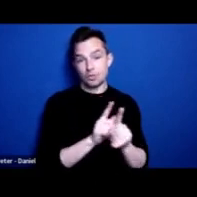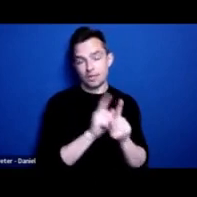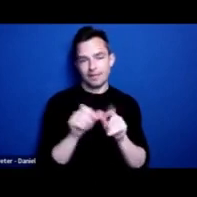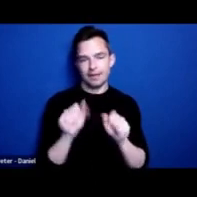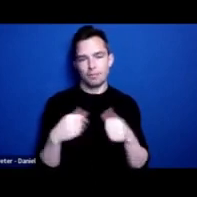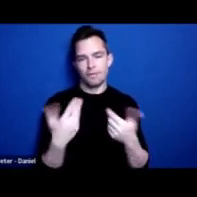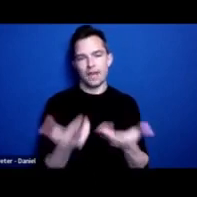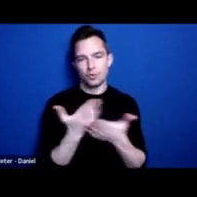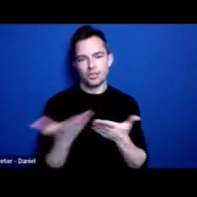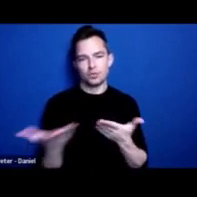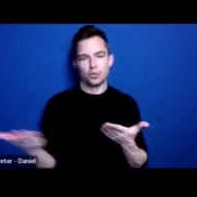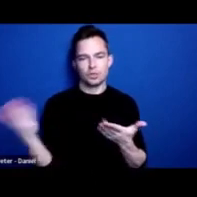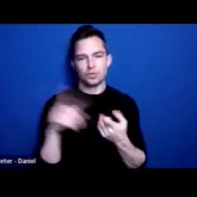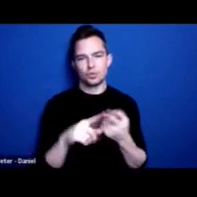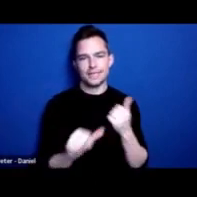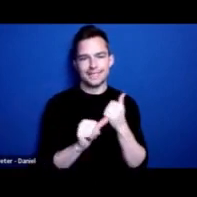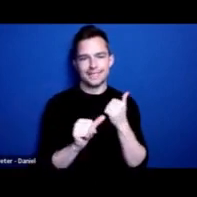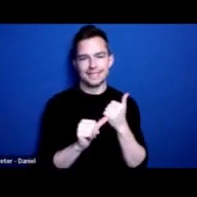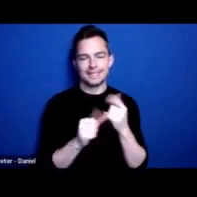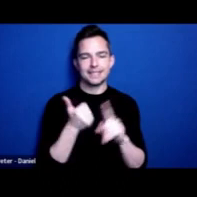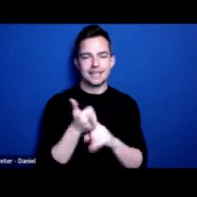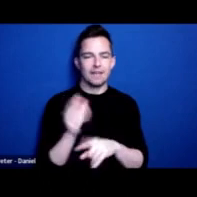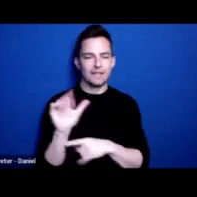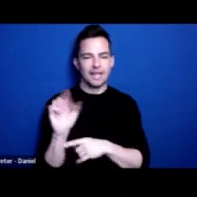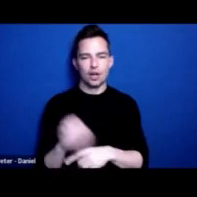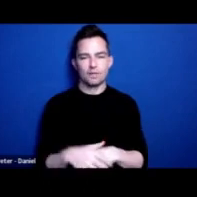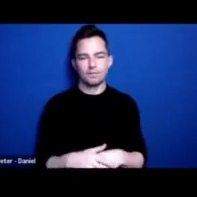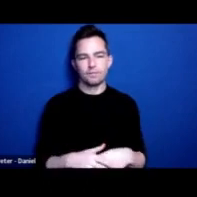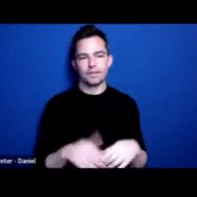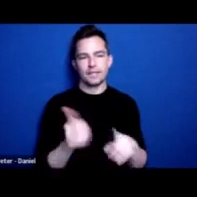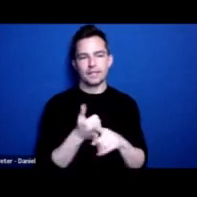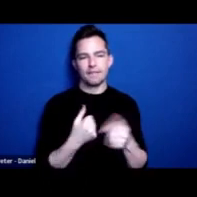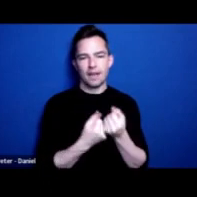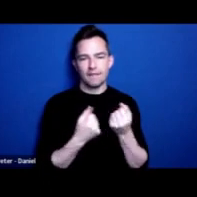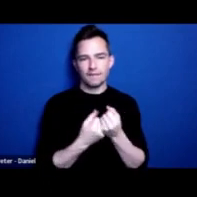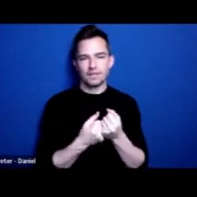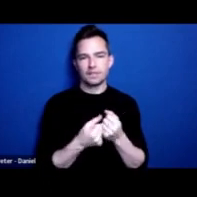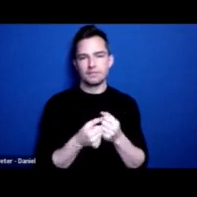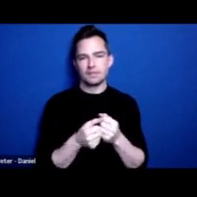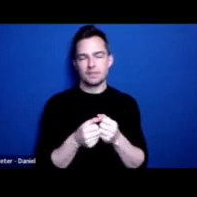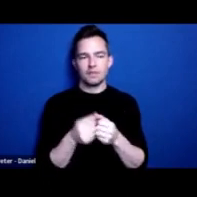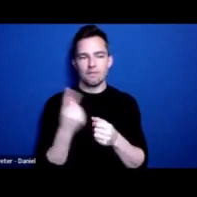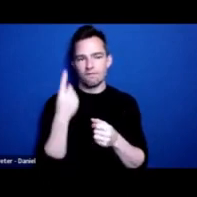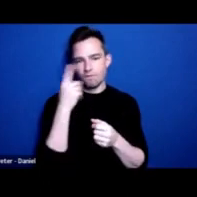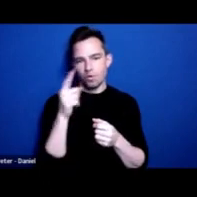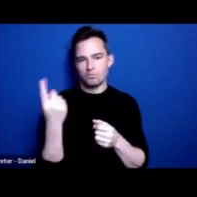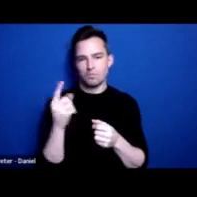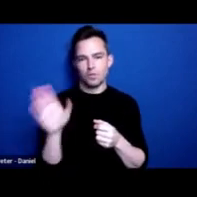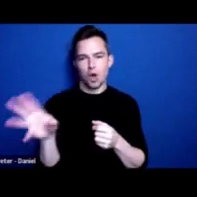to assist in self care, self advocacy of one's own mental health by using the resources